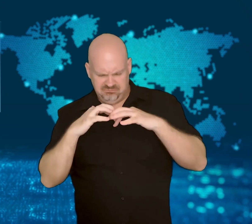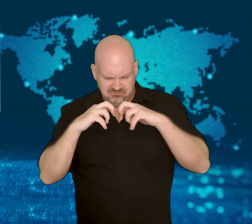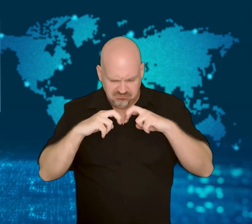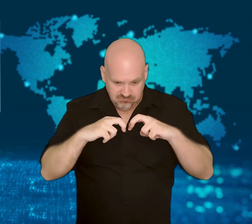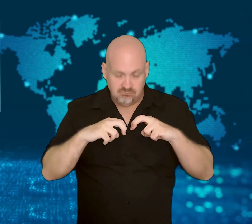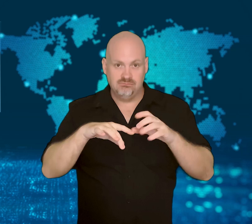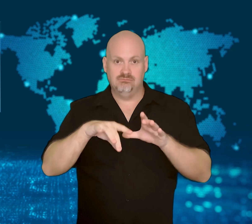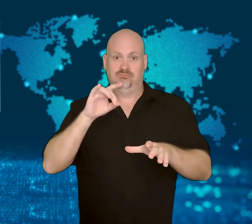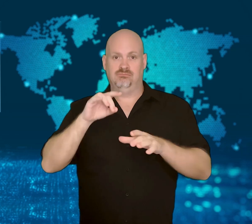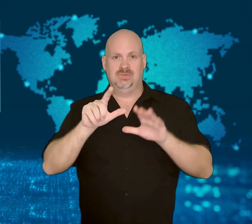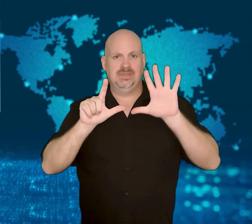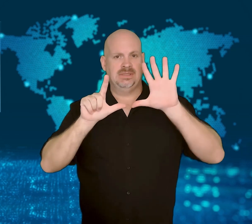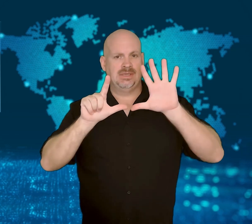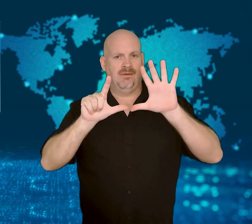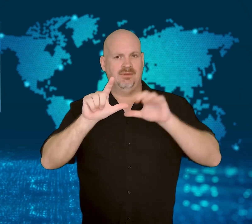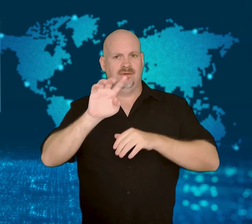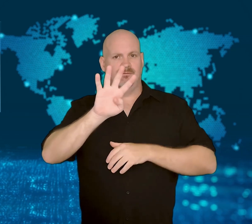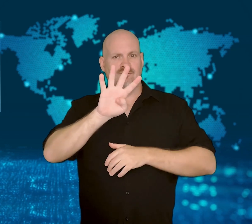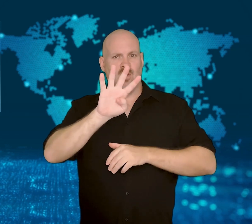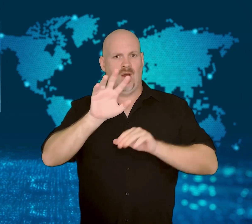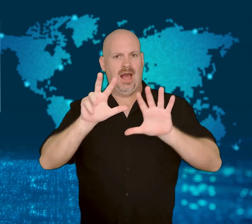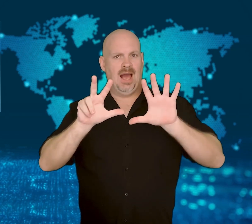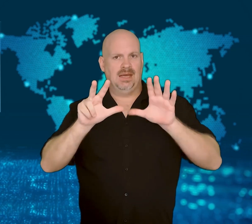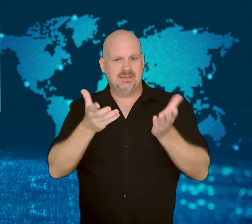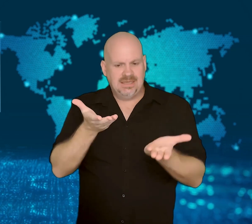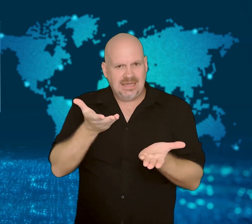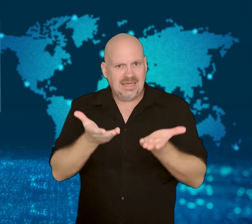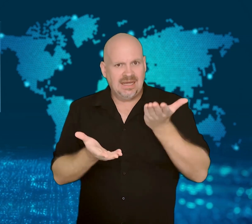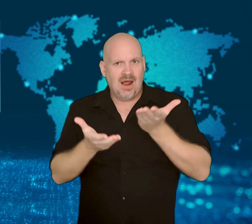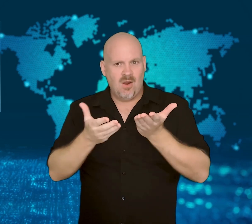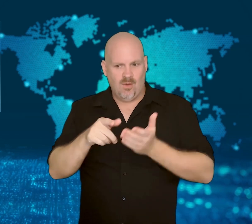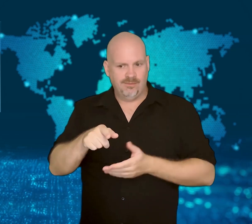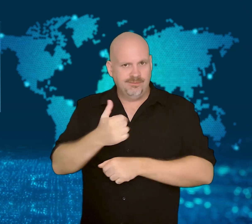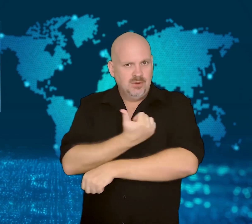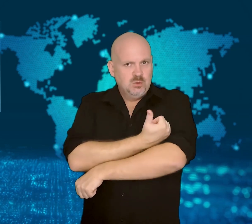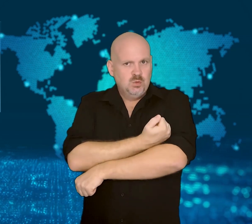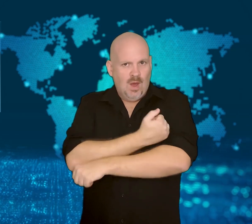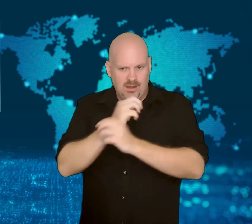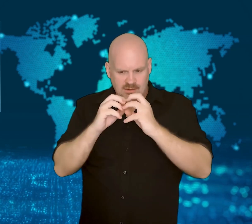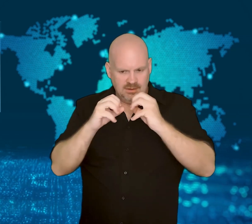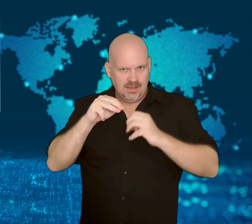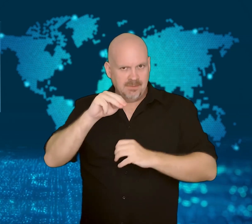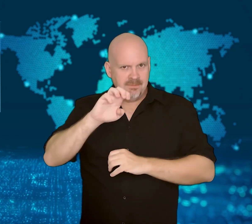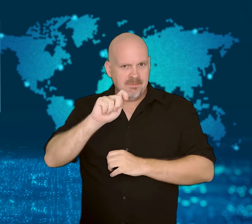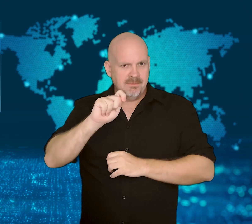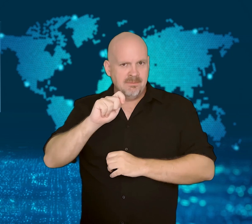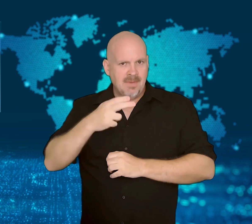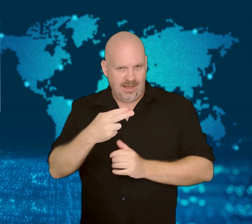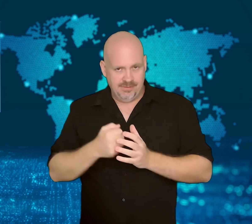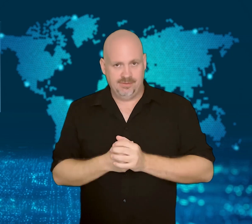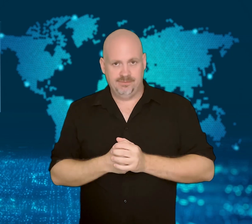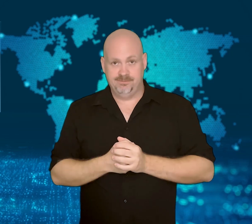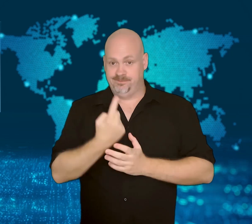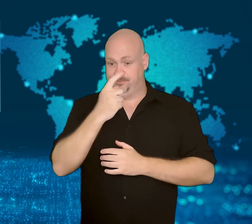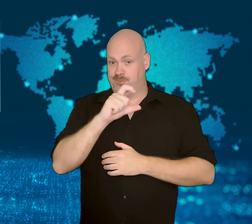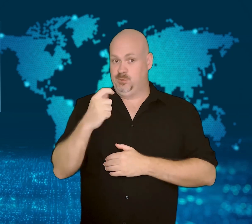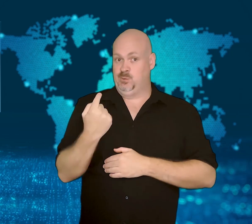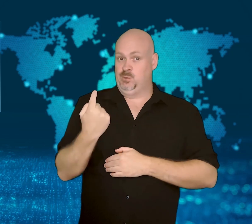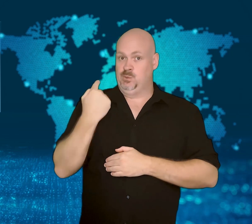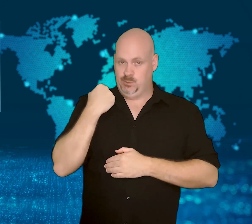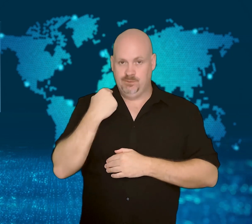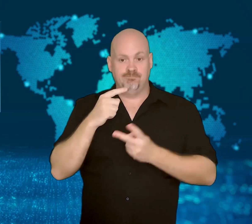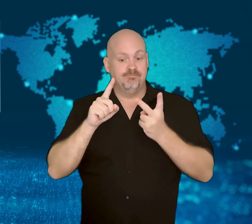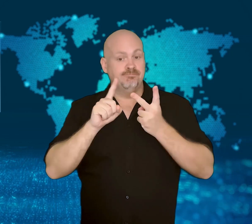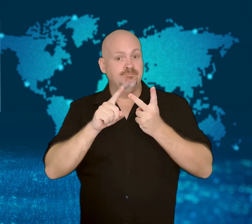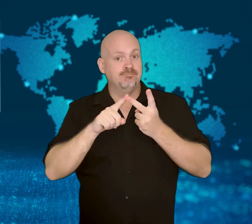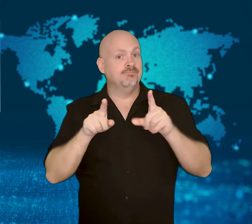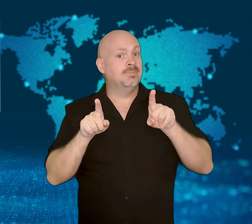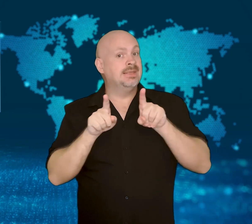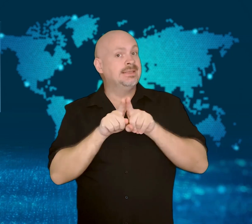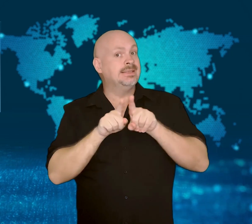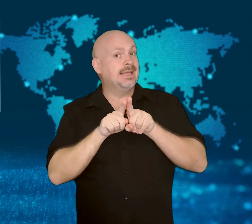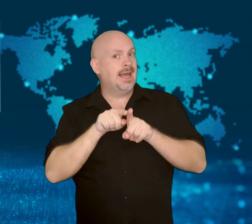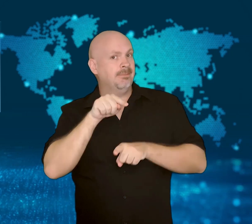Last week, a second shipment was seized at the same port.